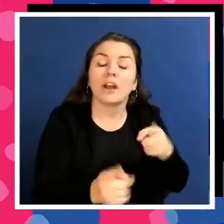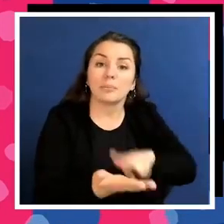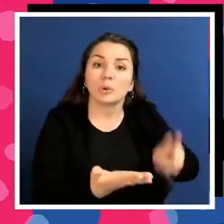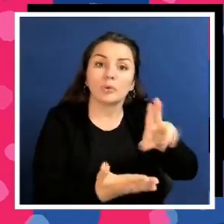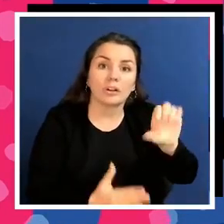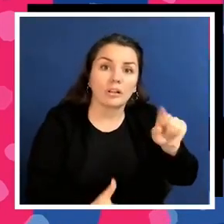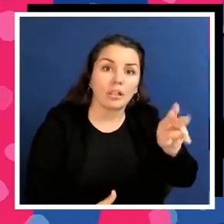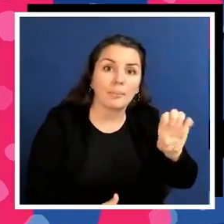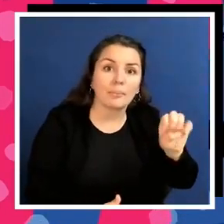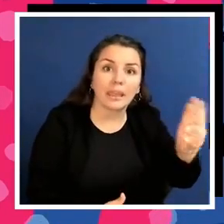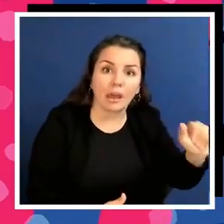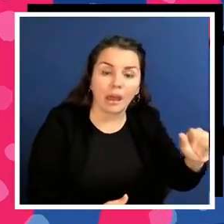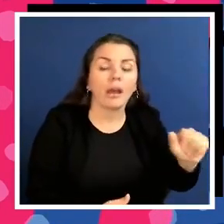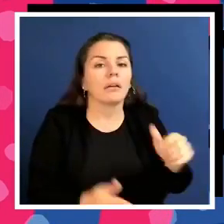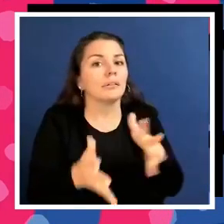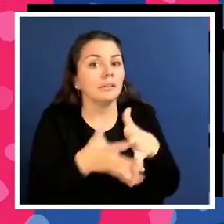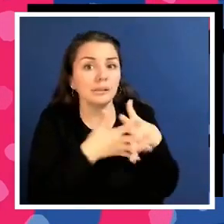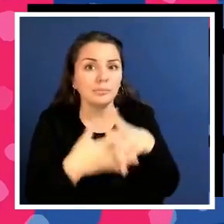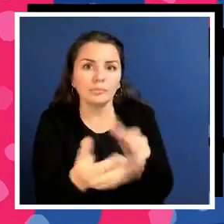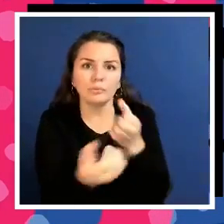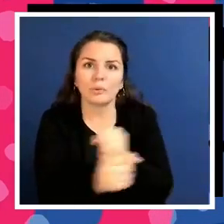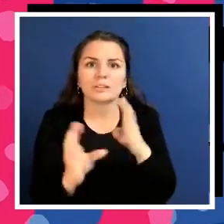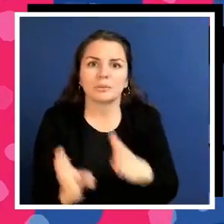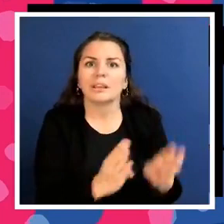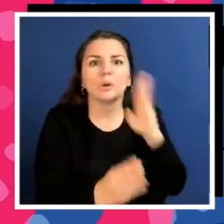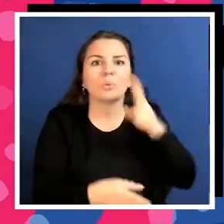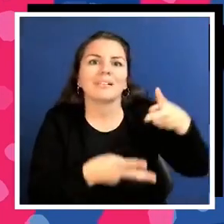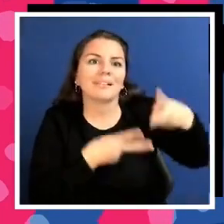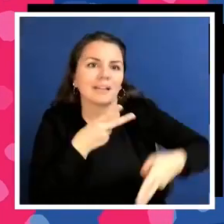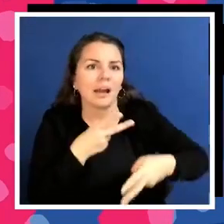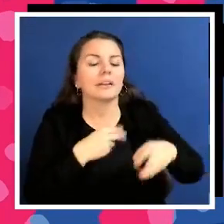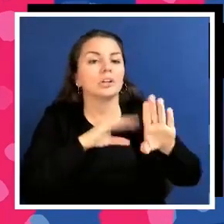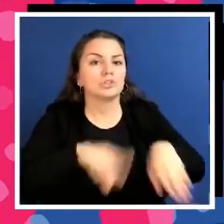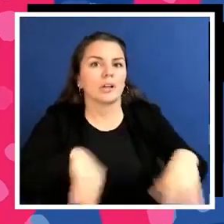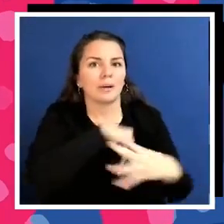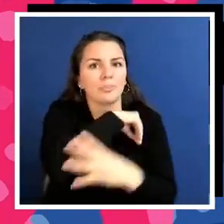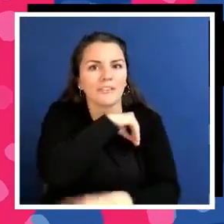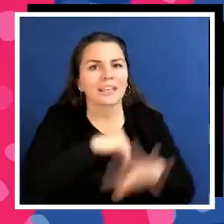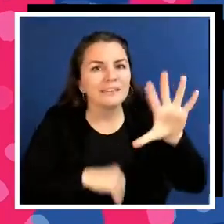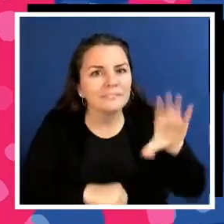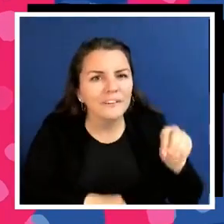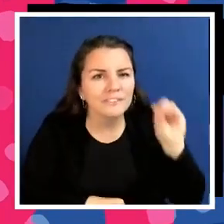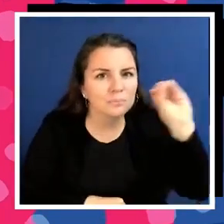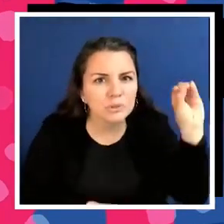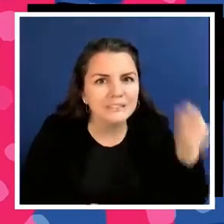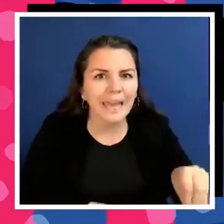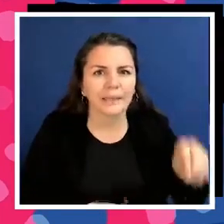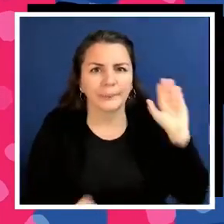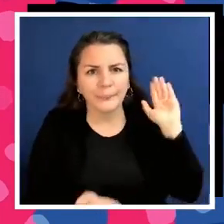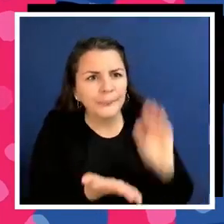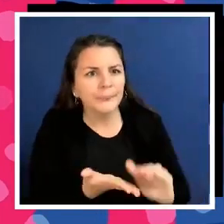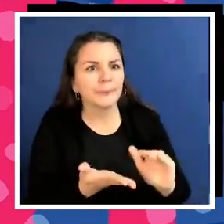DURING THESE TRYING TIMES. IN FACT, ACCORDING TO A STUDY